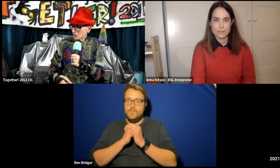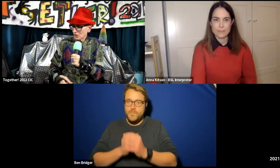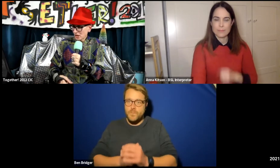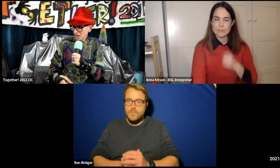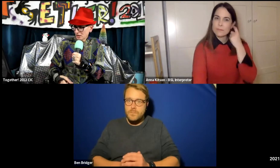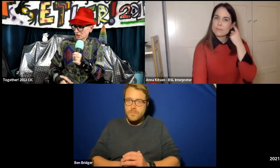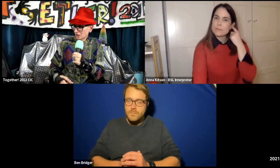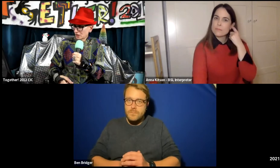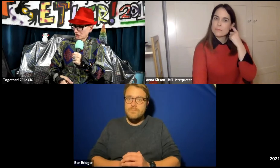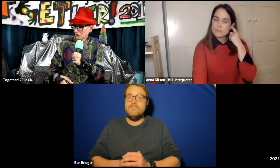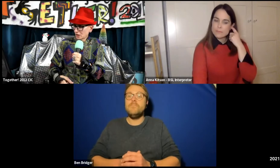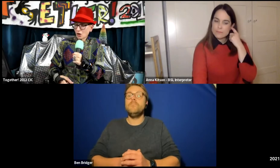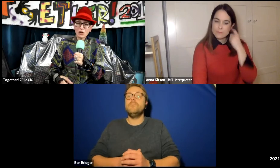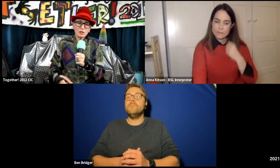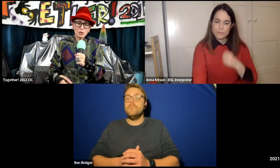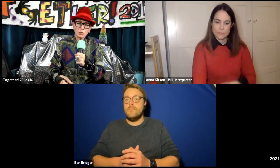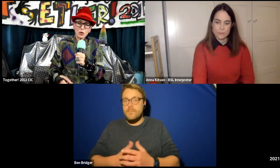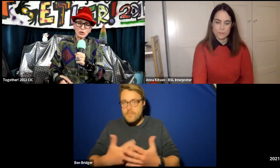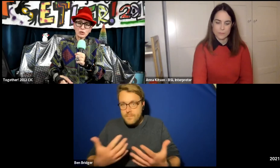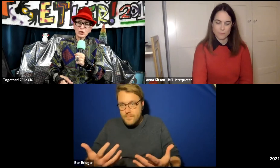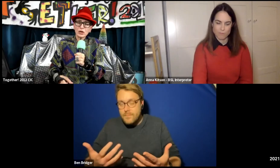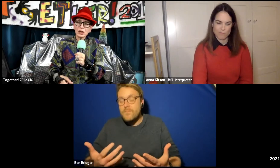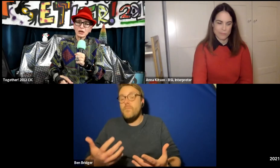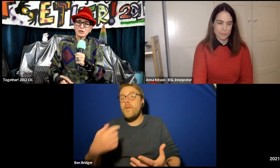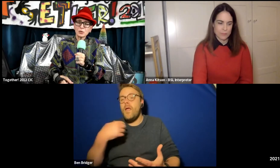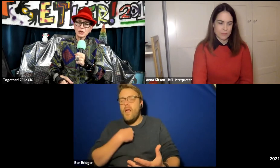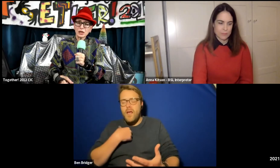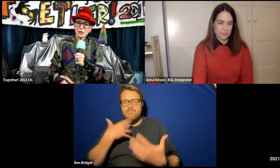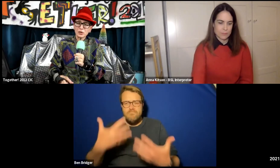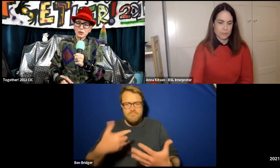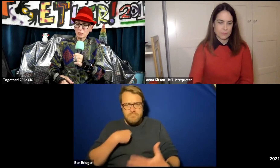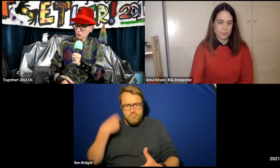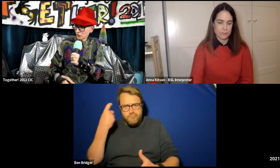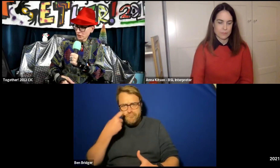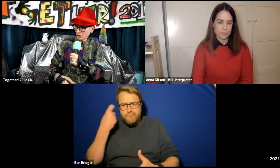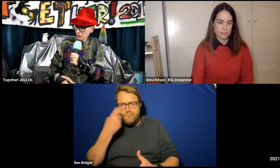Then I'm wondering, as we have some of our